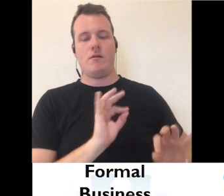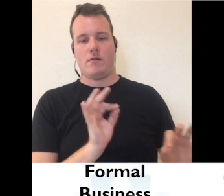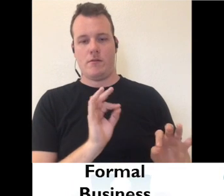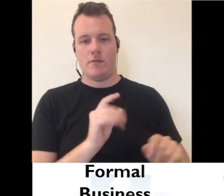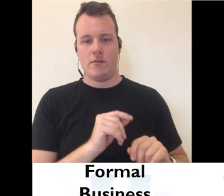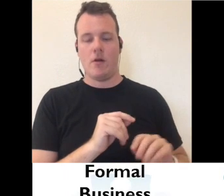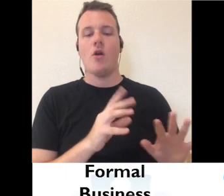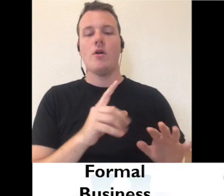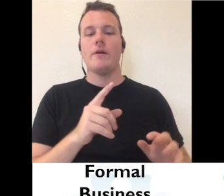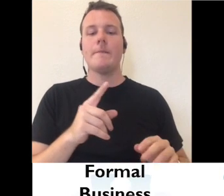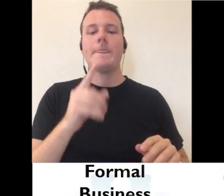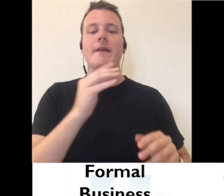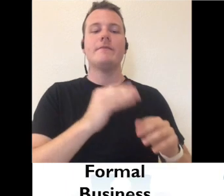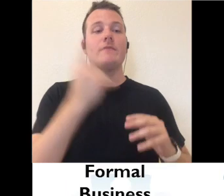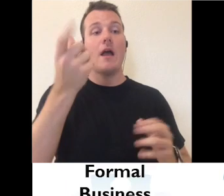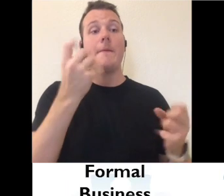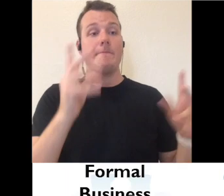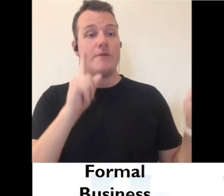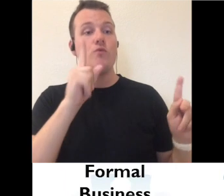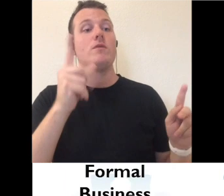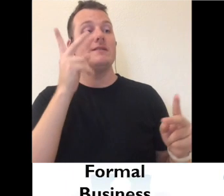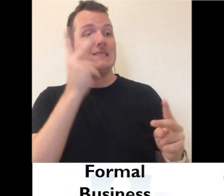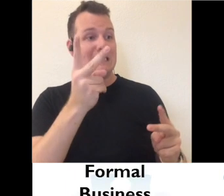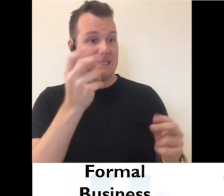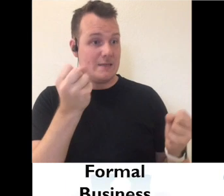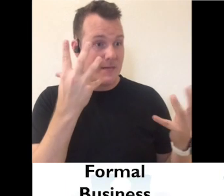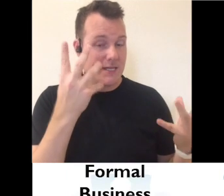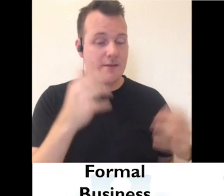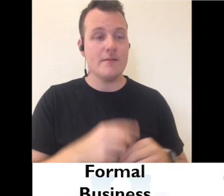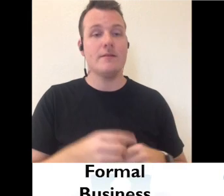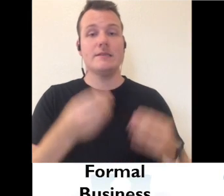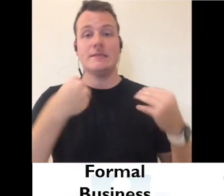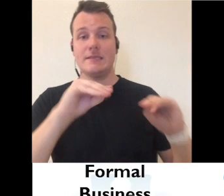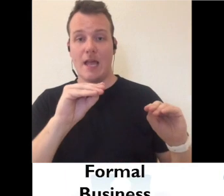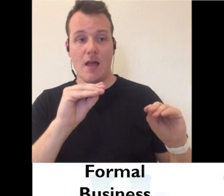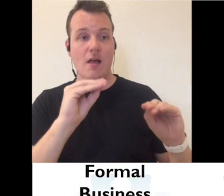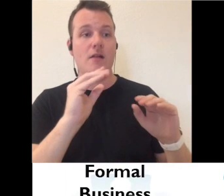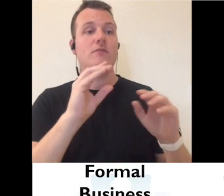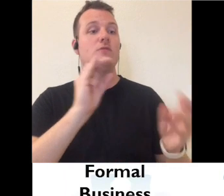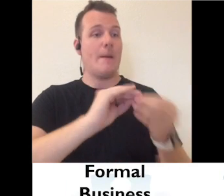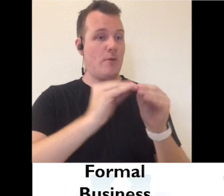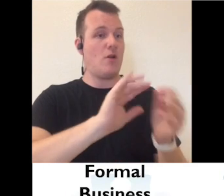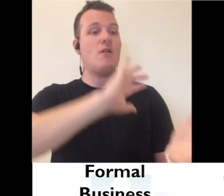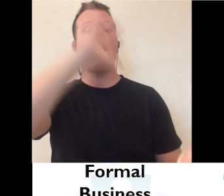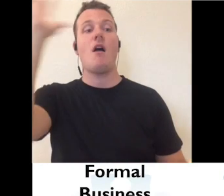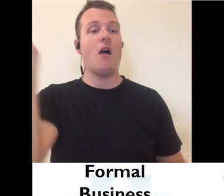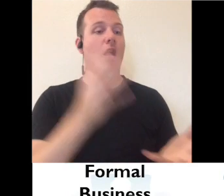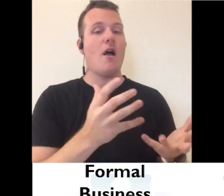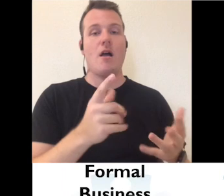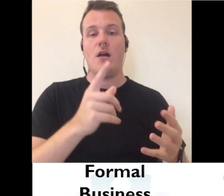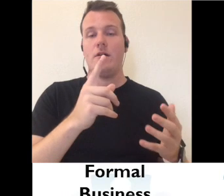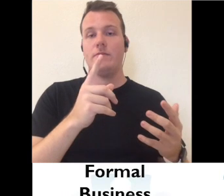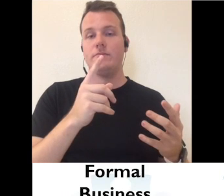sell. And you know project net revenues also need to be taught tied to borrowing